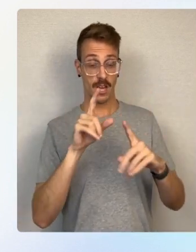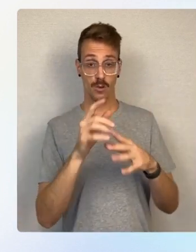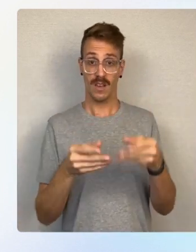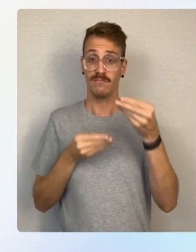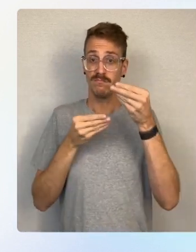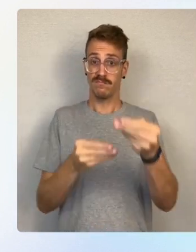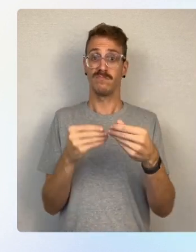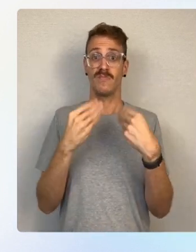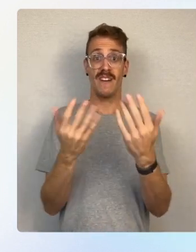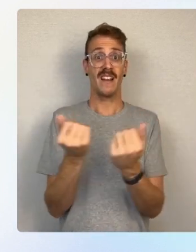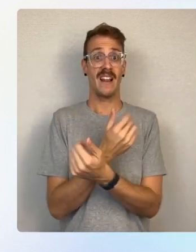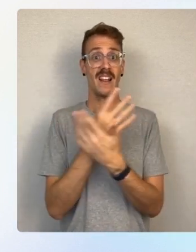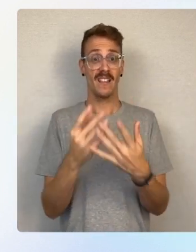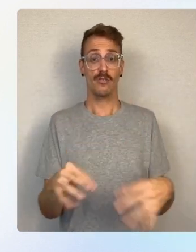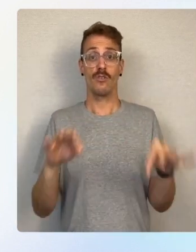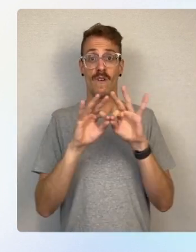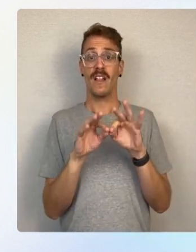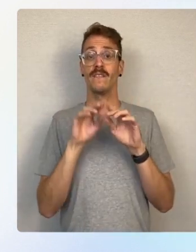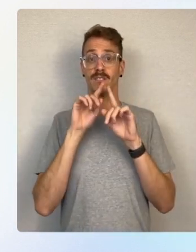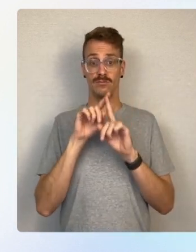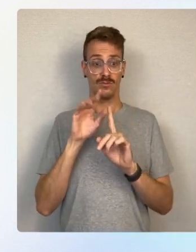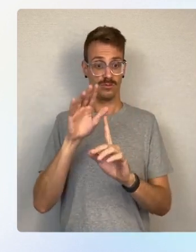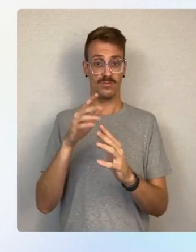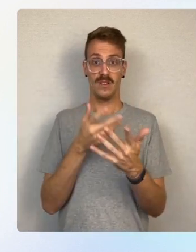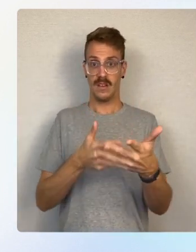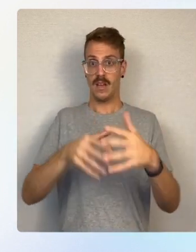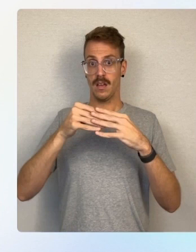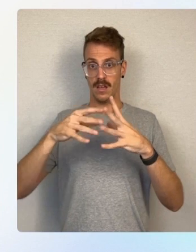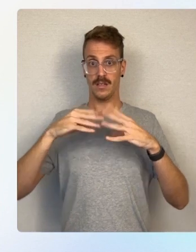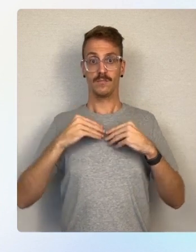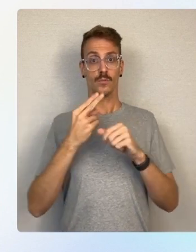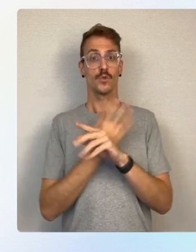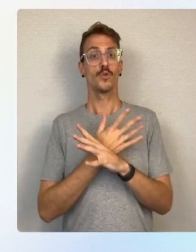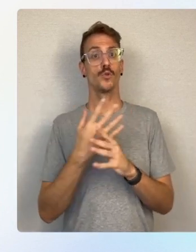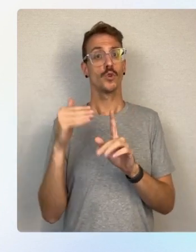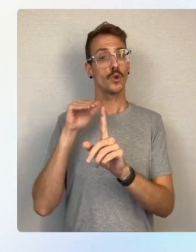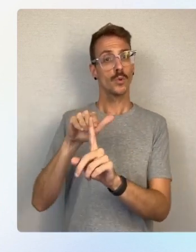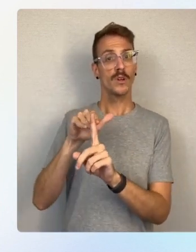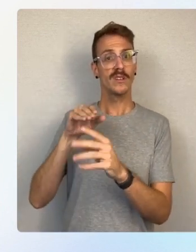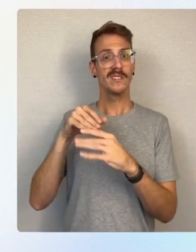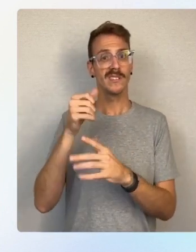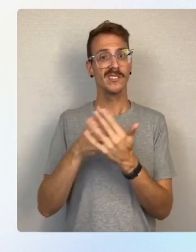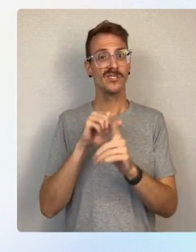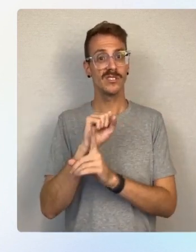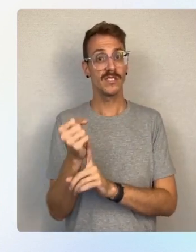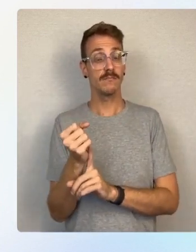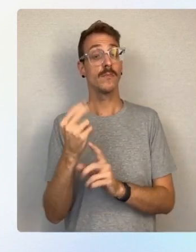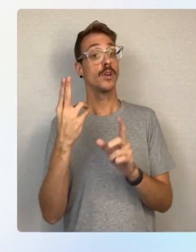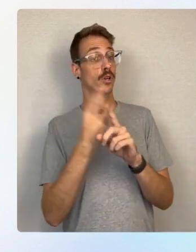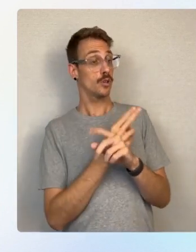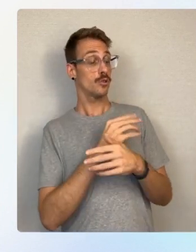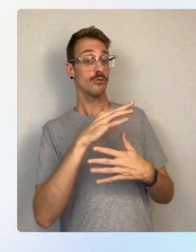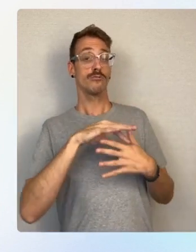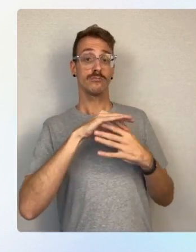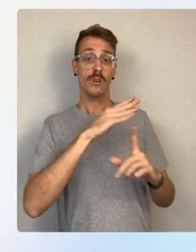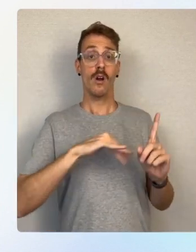With this, you can provide anything that is relevant to handling user queries in the scene. You use a Context map